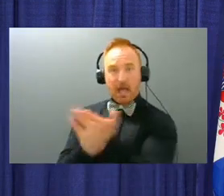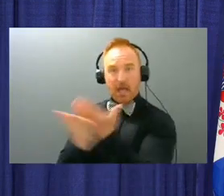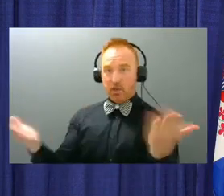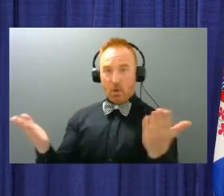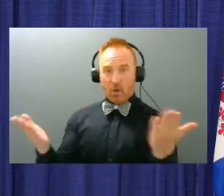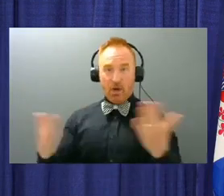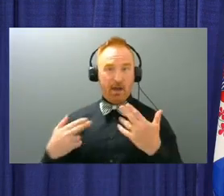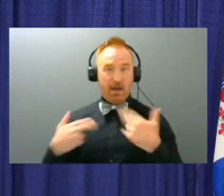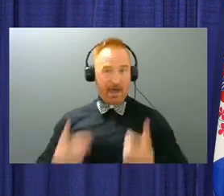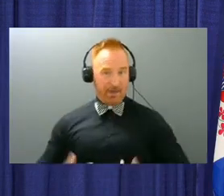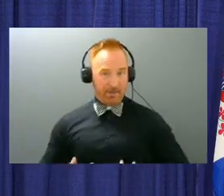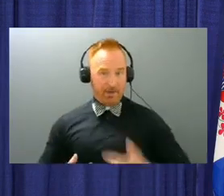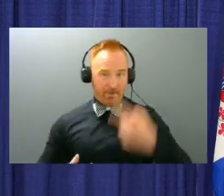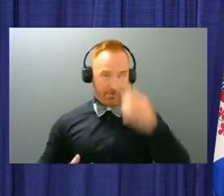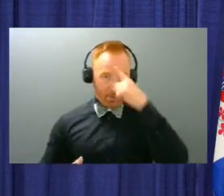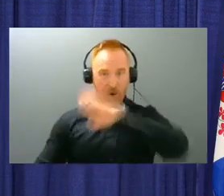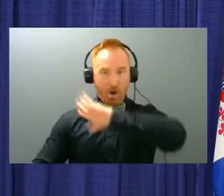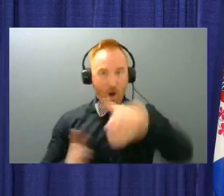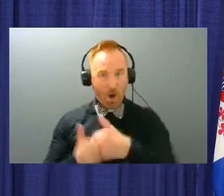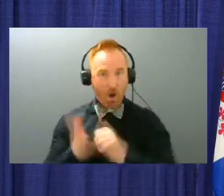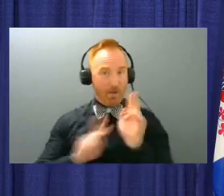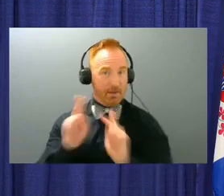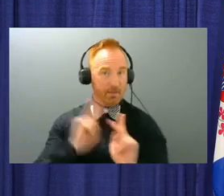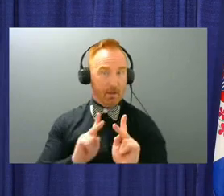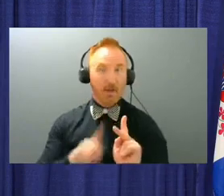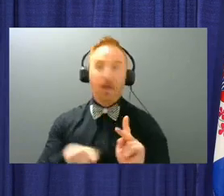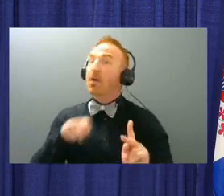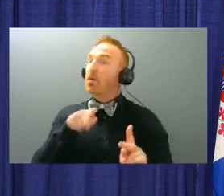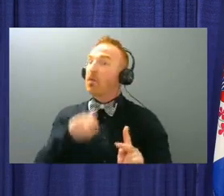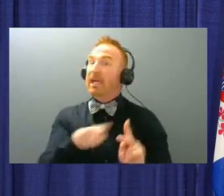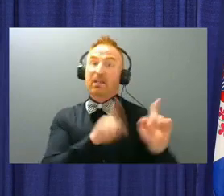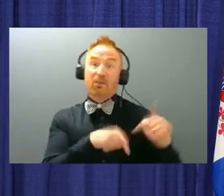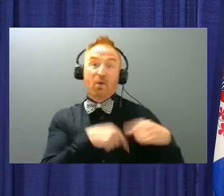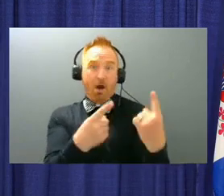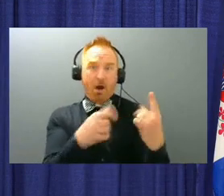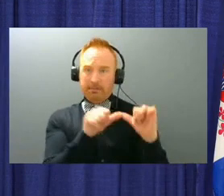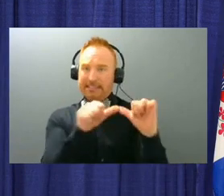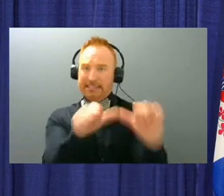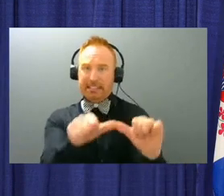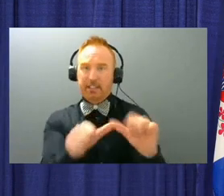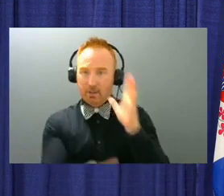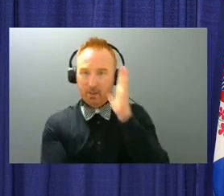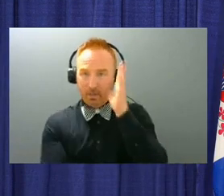To do that safely though, we must continue to do what we have been doing and doing so well.